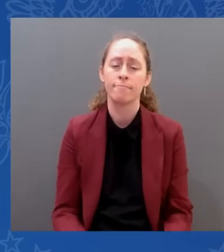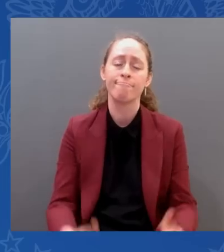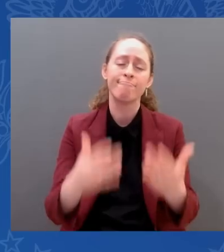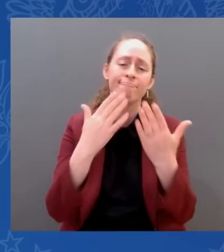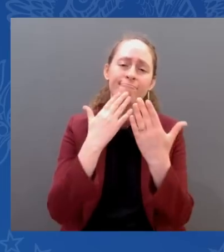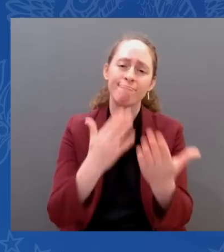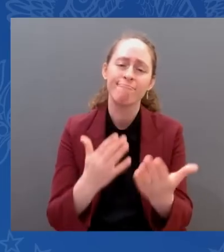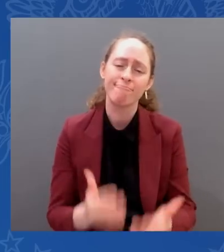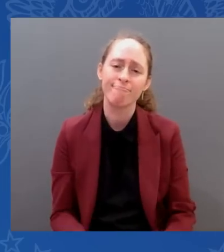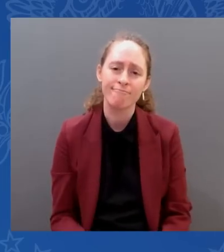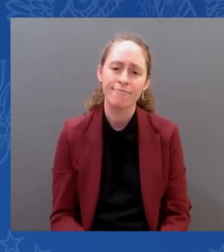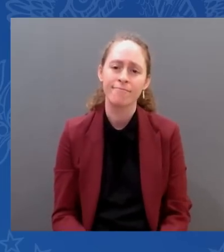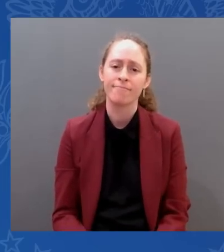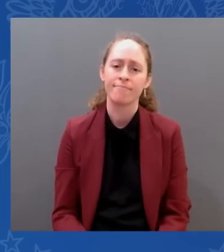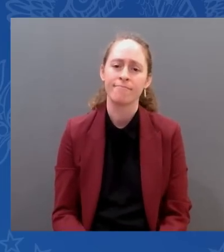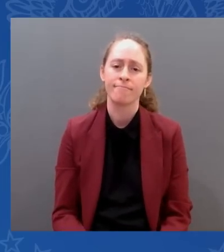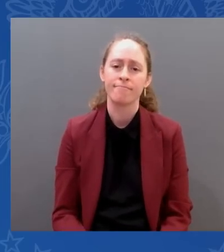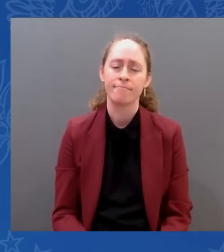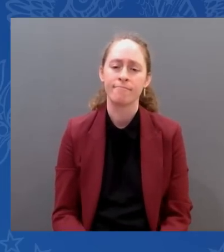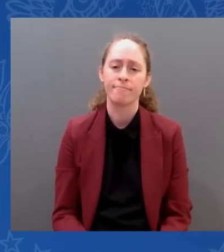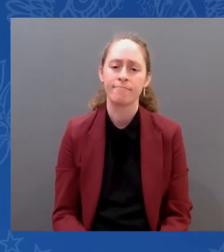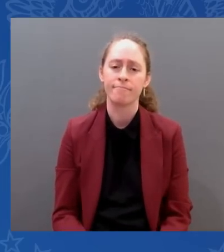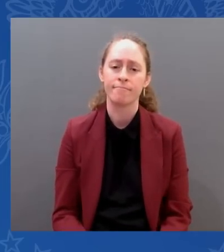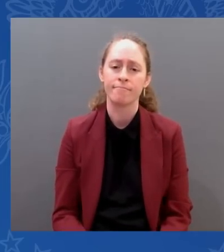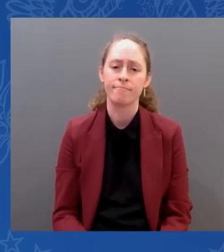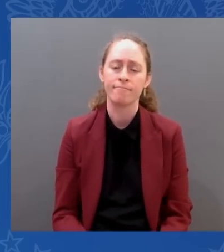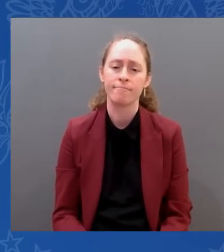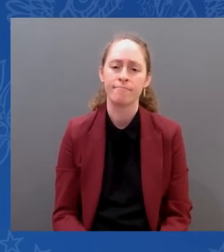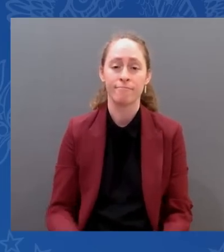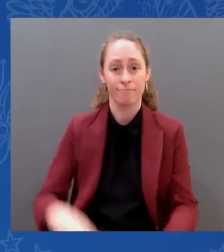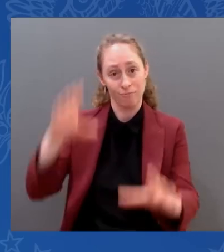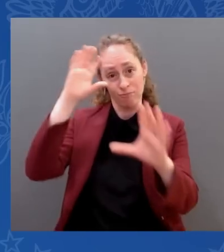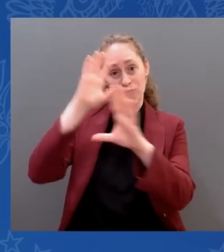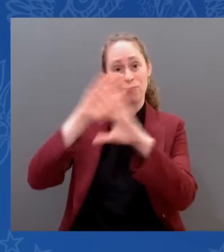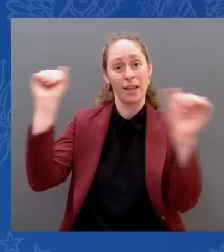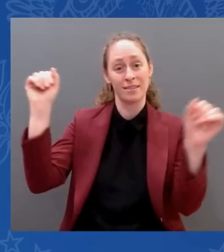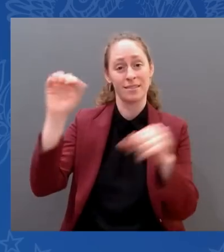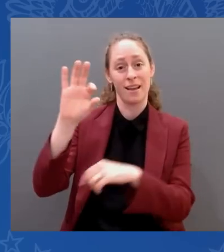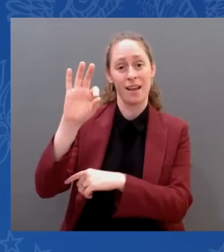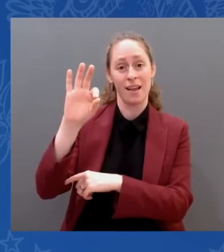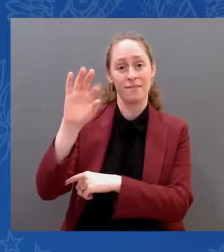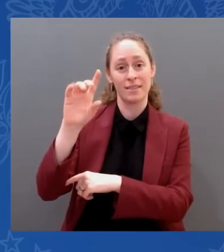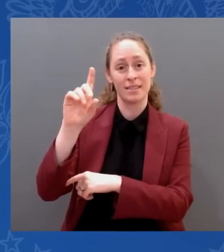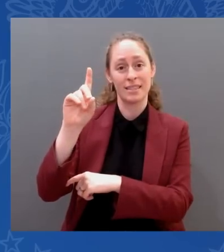who sailed aboard the very ship that we are standing on once said.